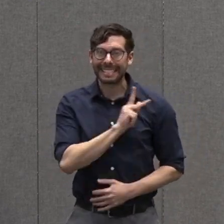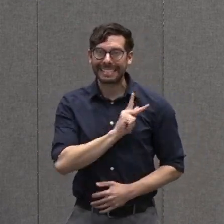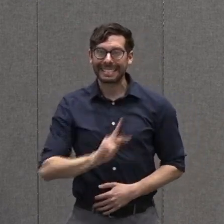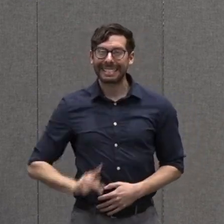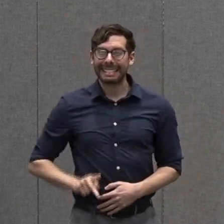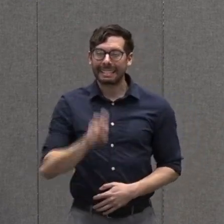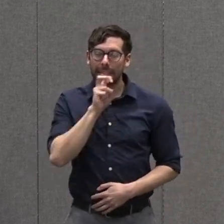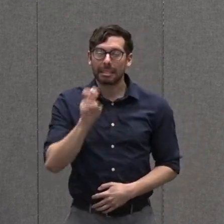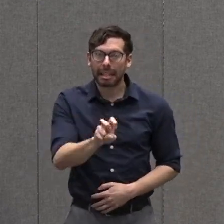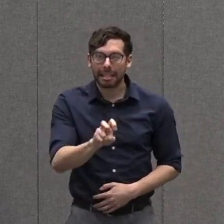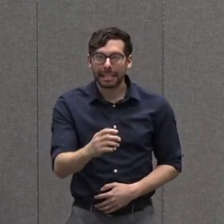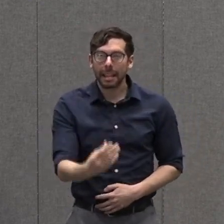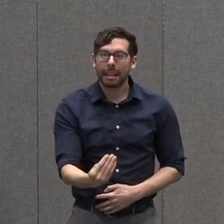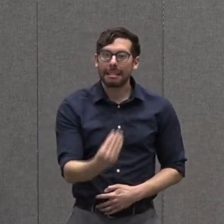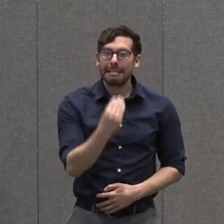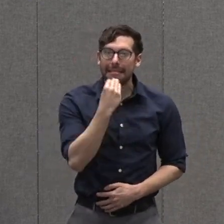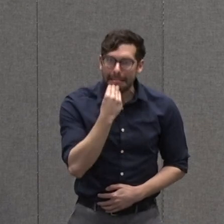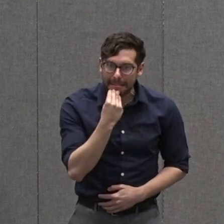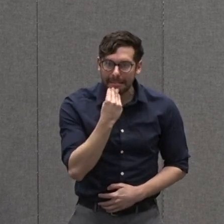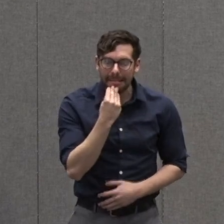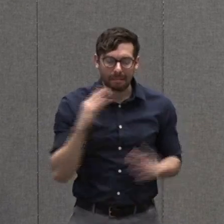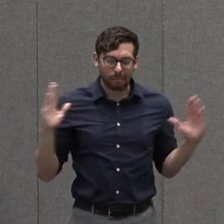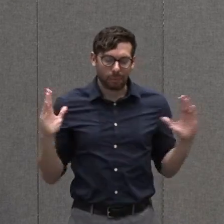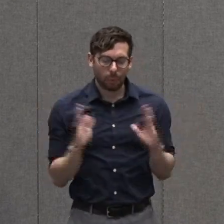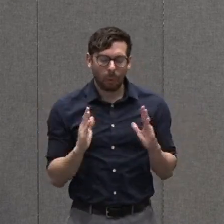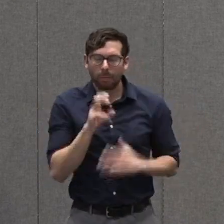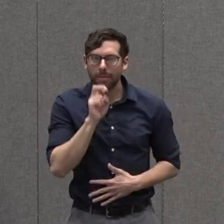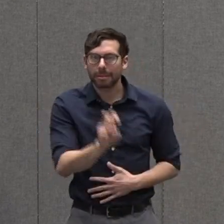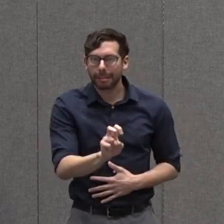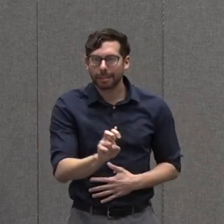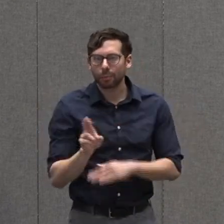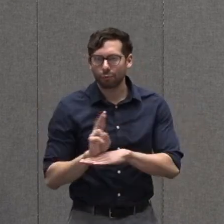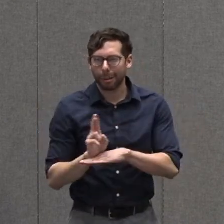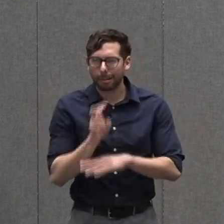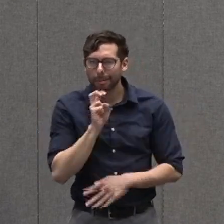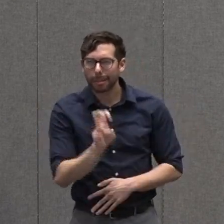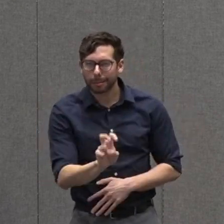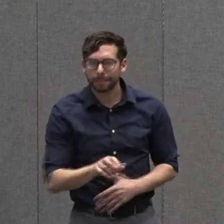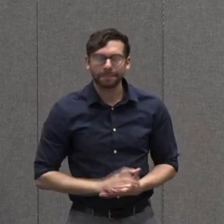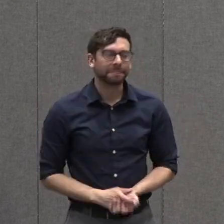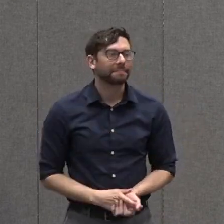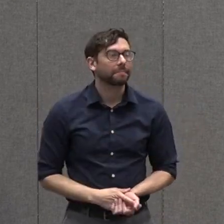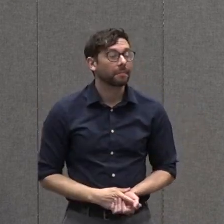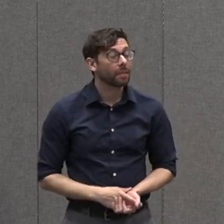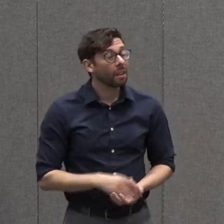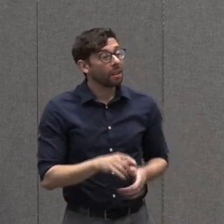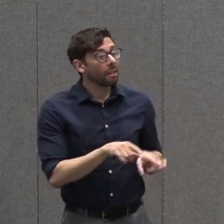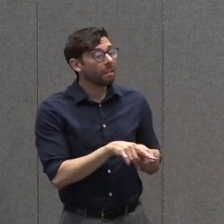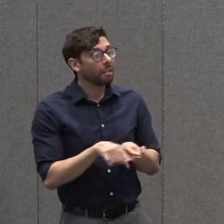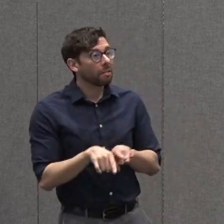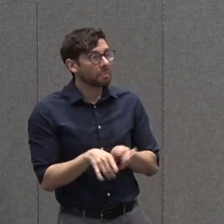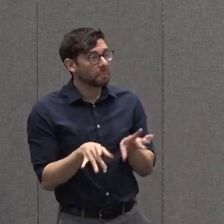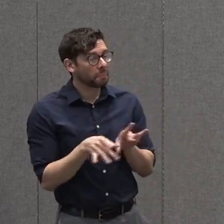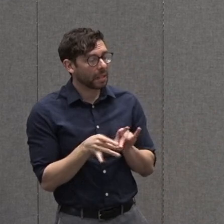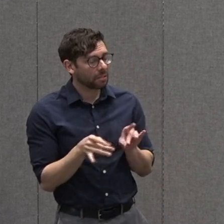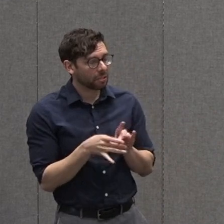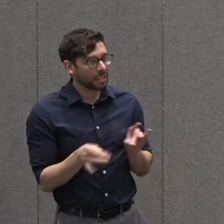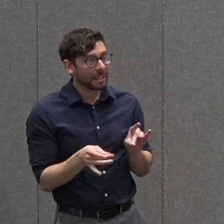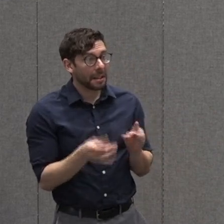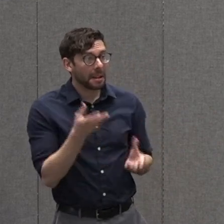Okay, now before we started today we were talking a little bit about a book we read the other day, that maybe had some misinformation about a rattle,